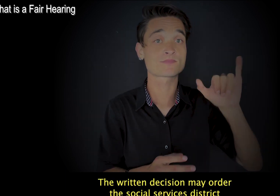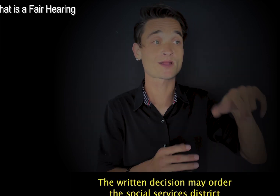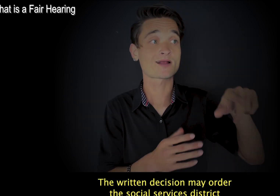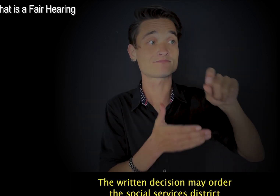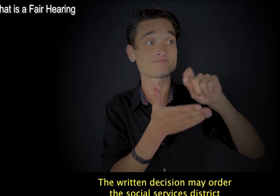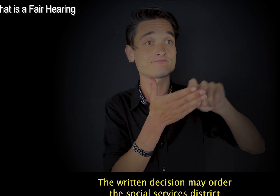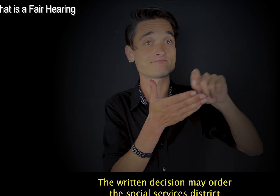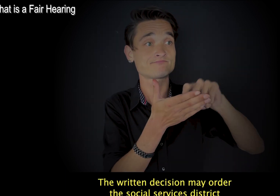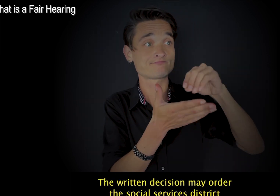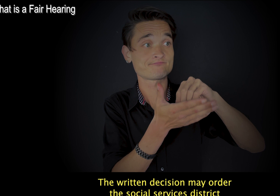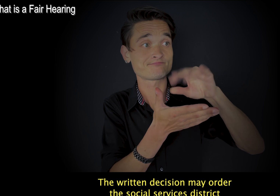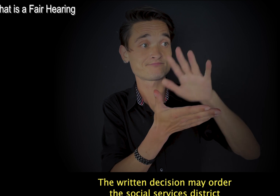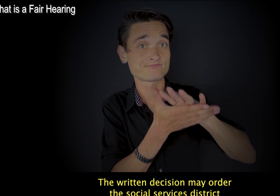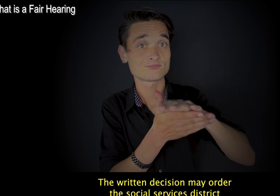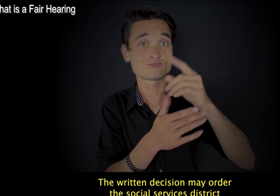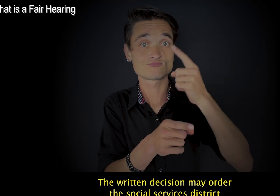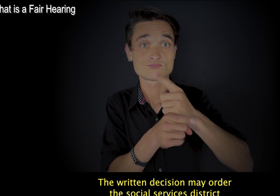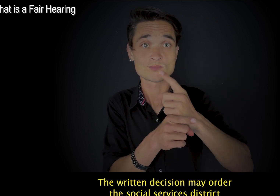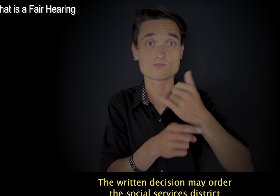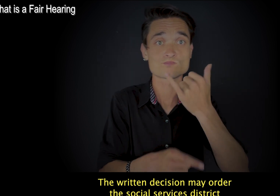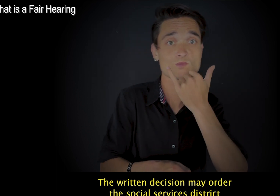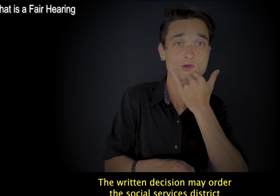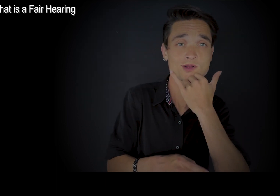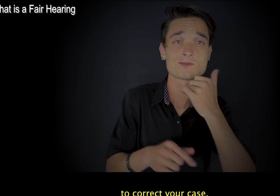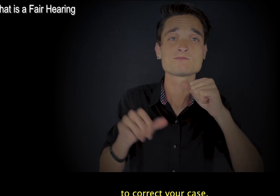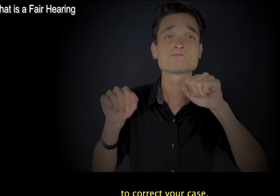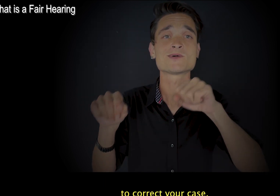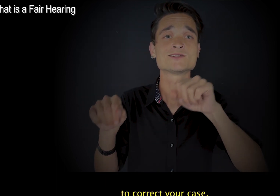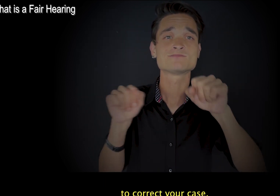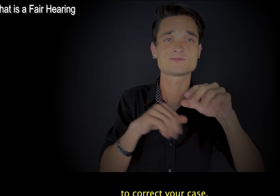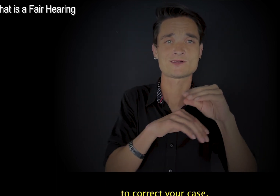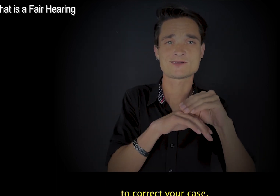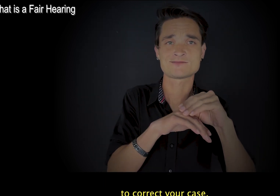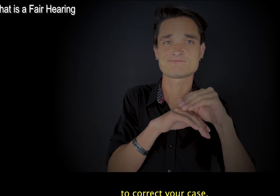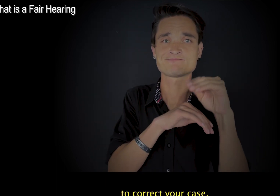The written decision may order the social services district to correct your case.